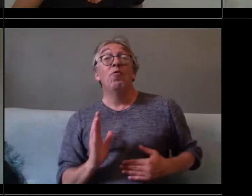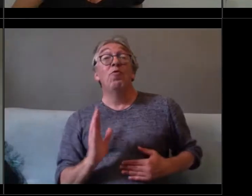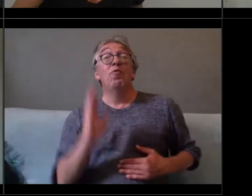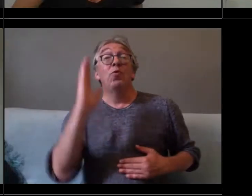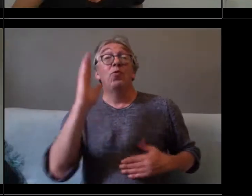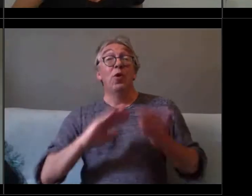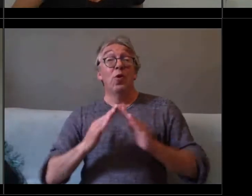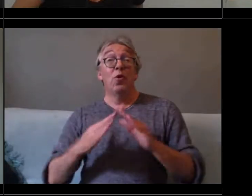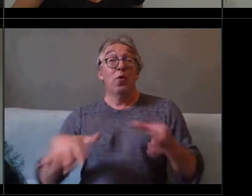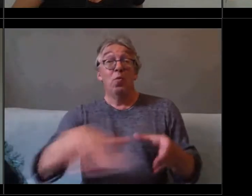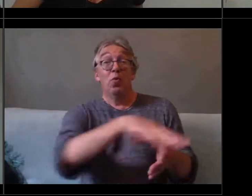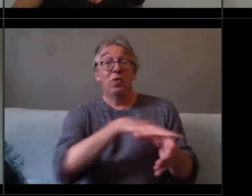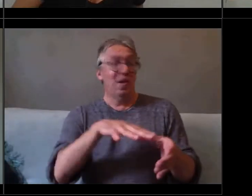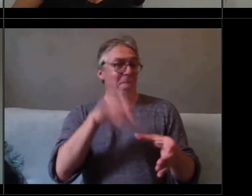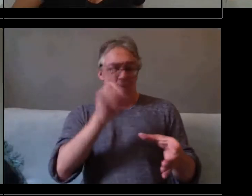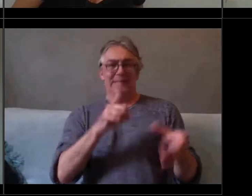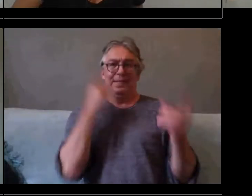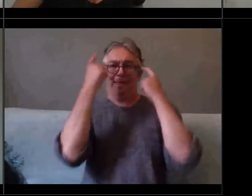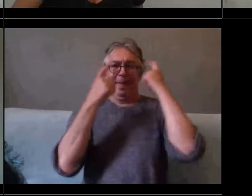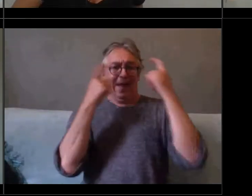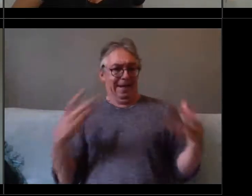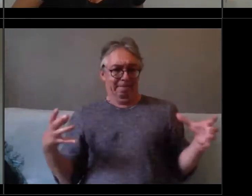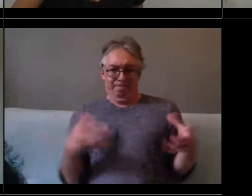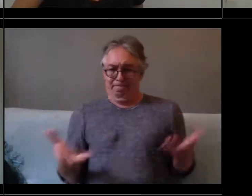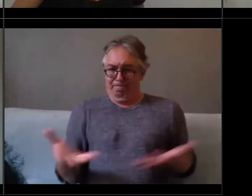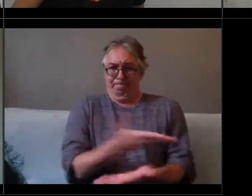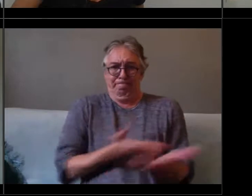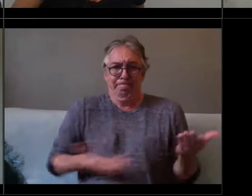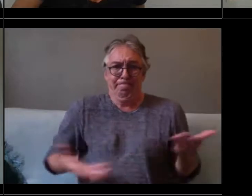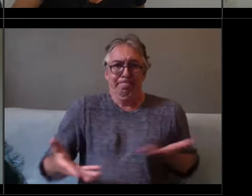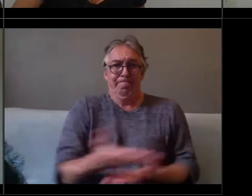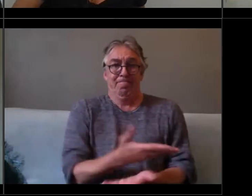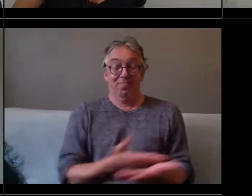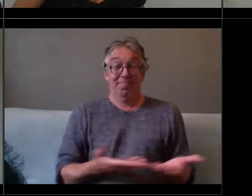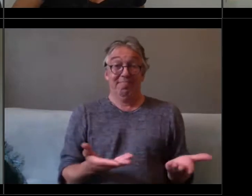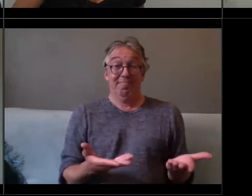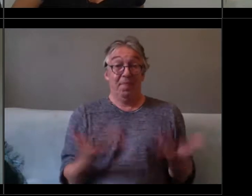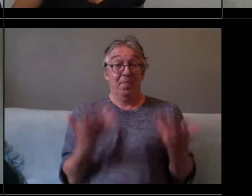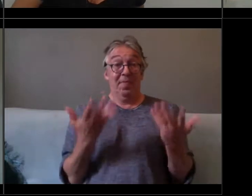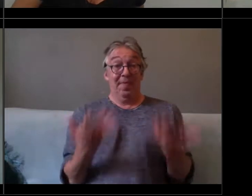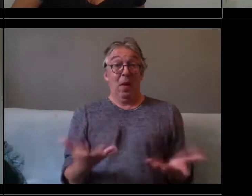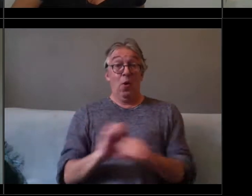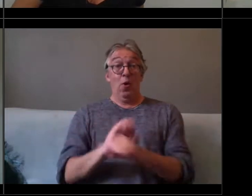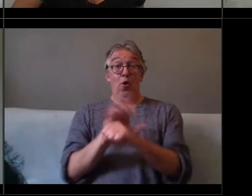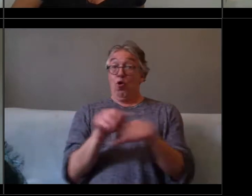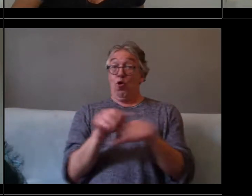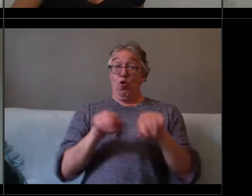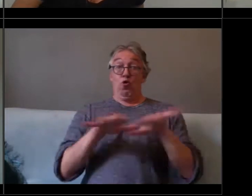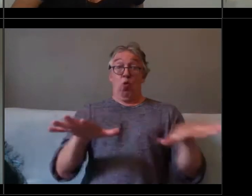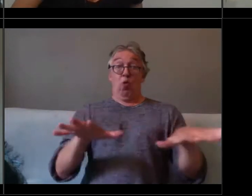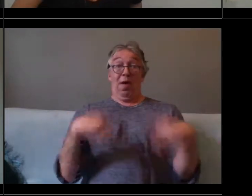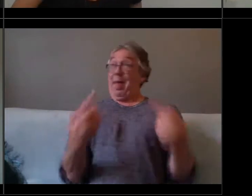Because now that COVID-19 is here, it won't be gone tomorrow.